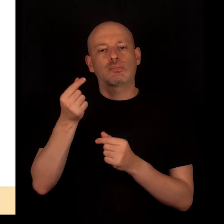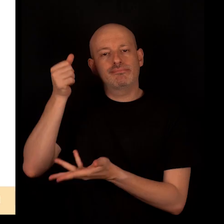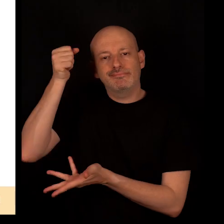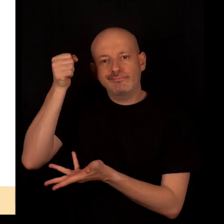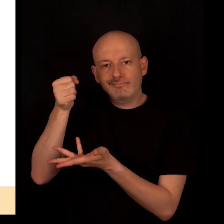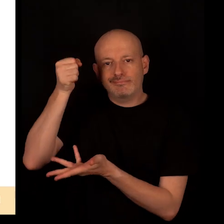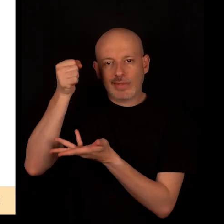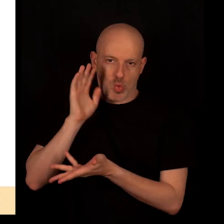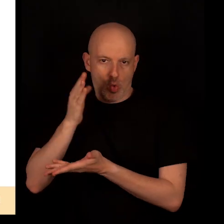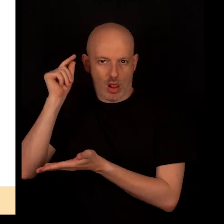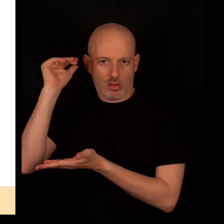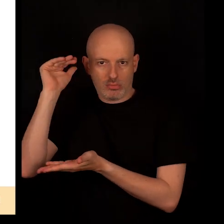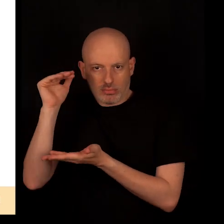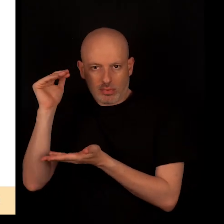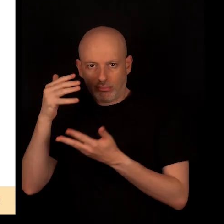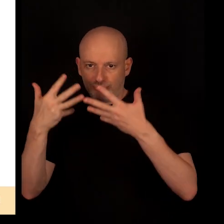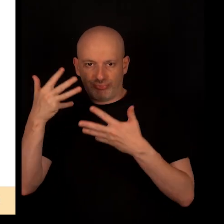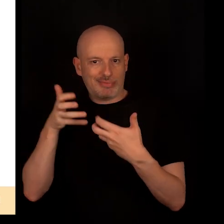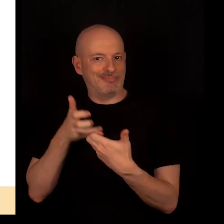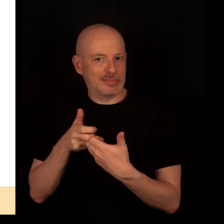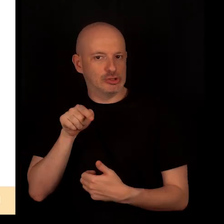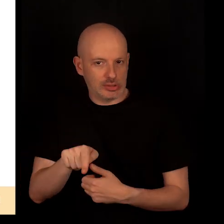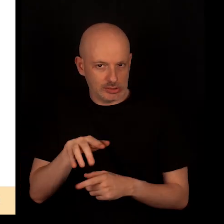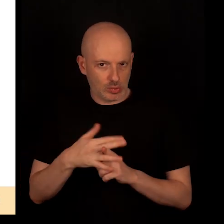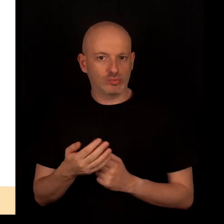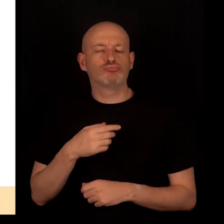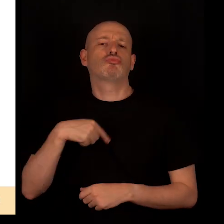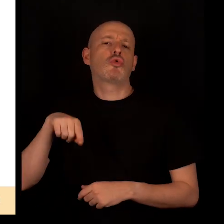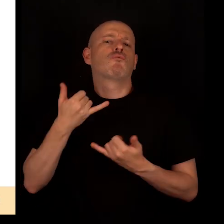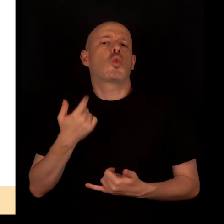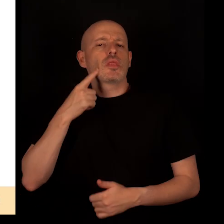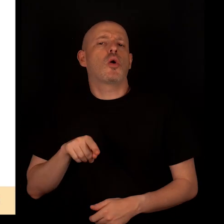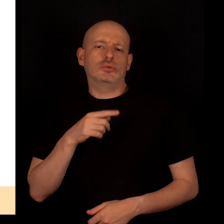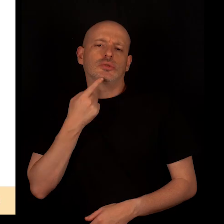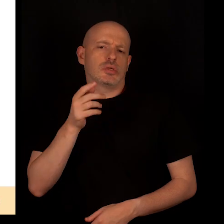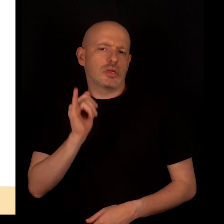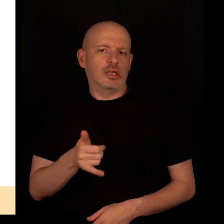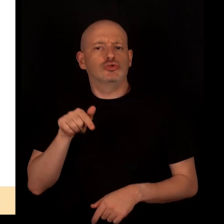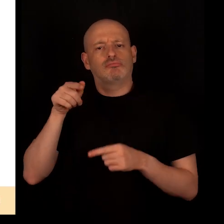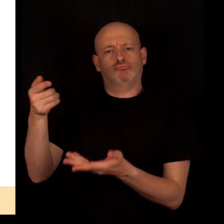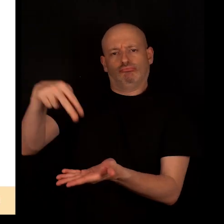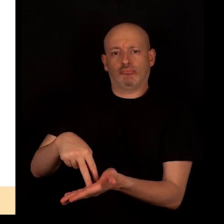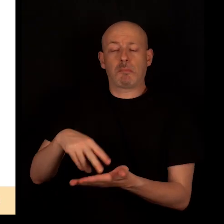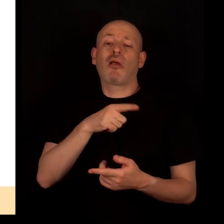residency, this will be recalculated in the balance payment. So for now we say yes, they should be there at the same time.